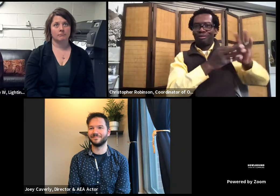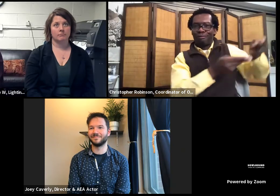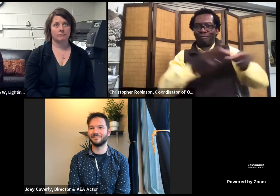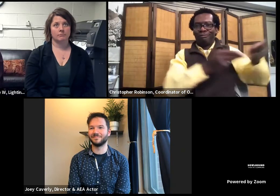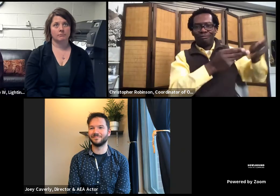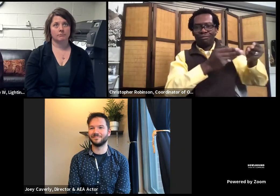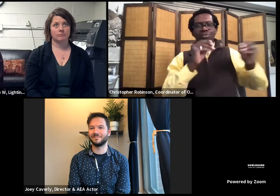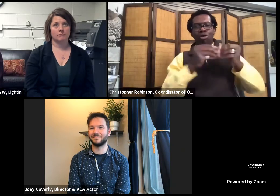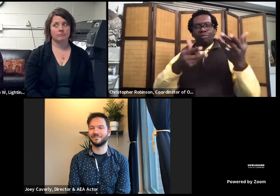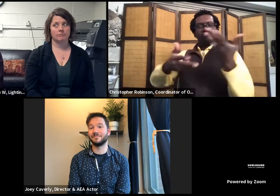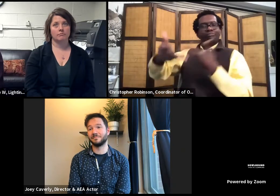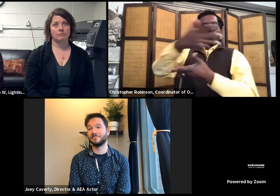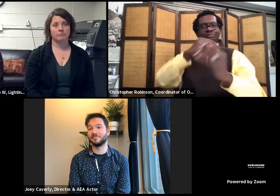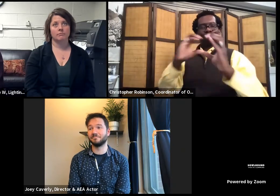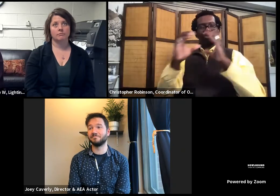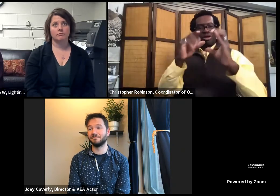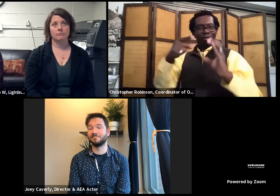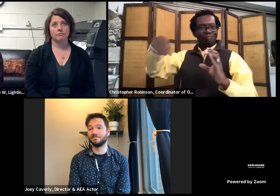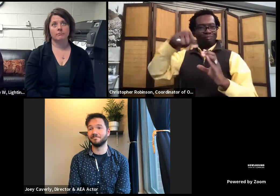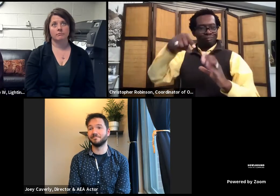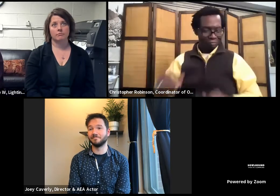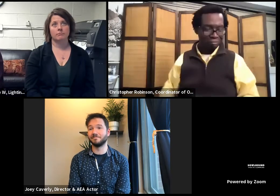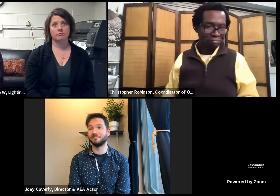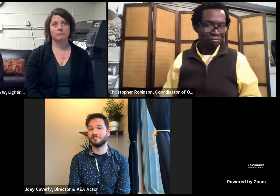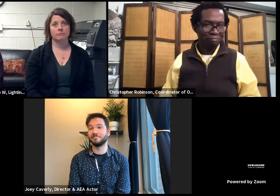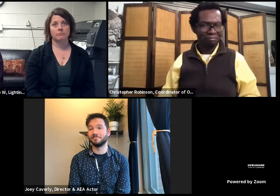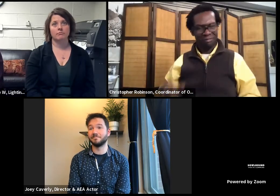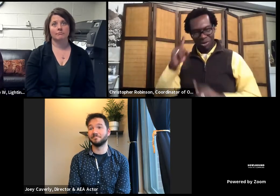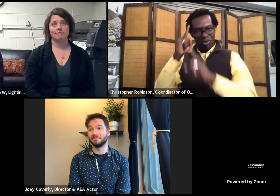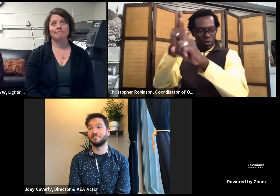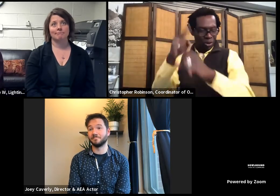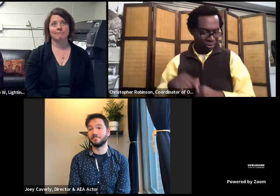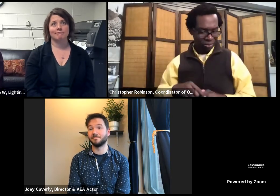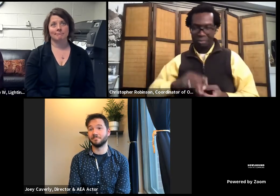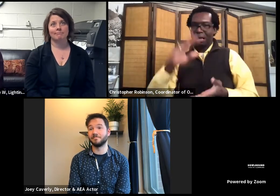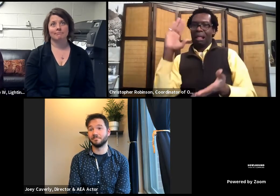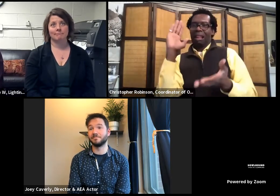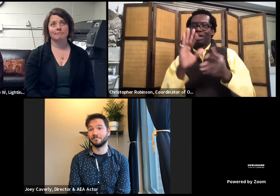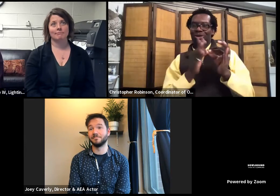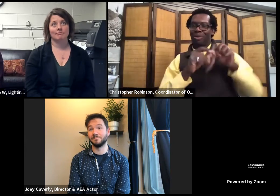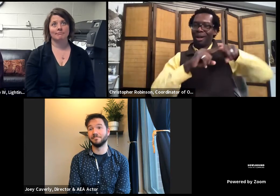They're less reliant on that third interpreter to run around. So if everyone is, you're creating a sign space, everyone can sign.